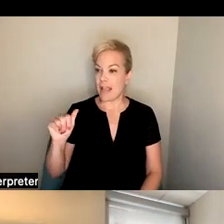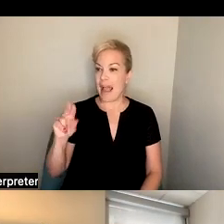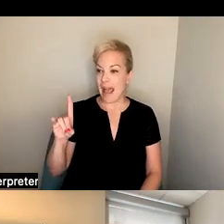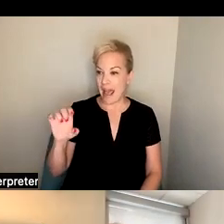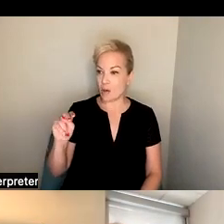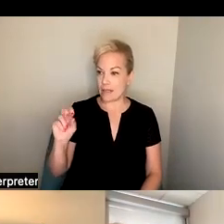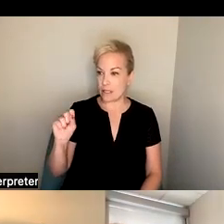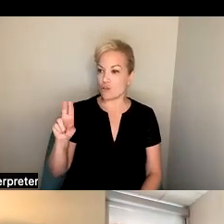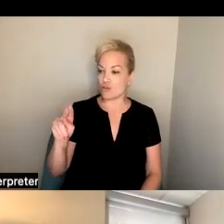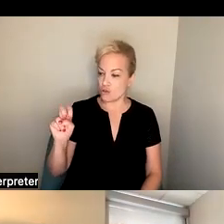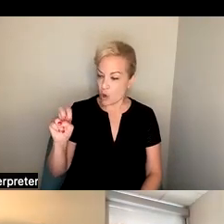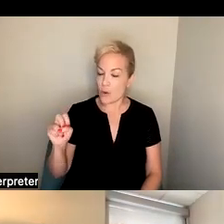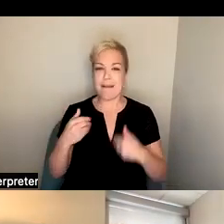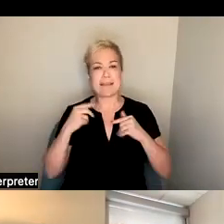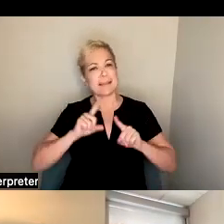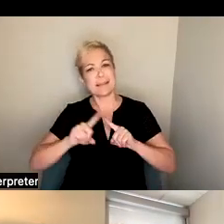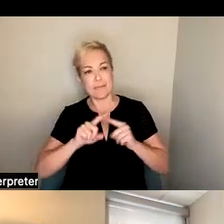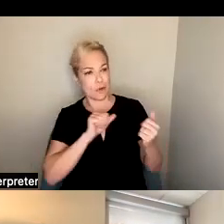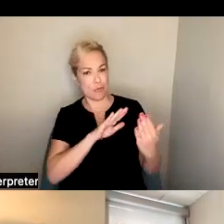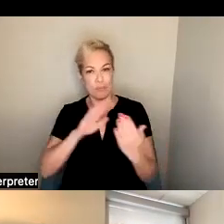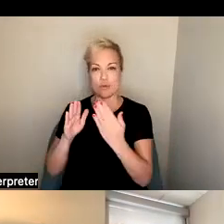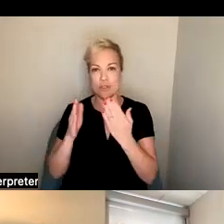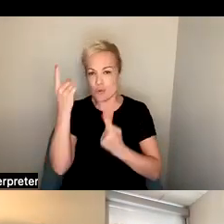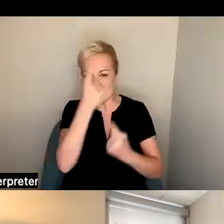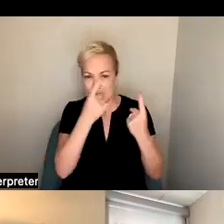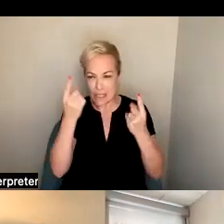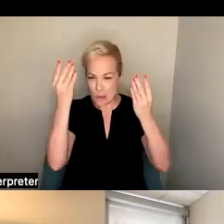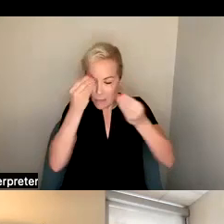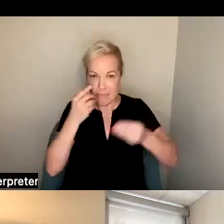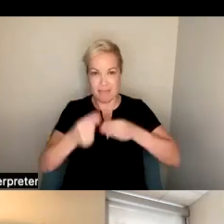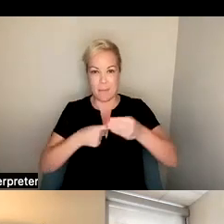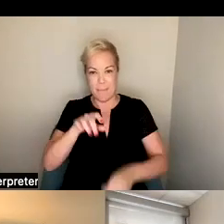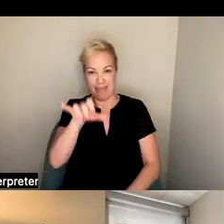different ways of thinking about that system and those, and how humans relate to the natural world